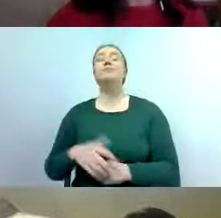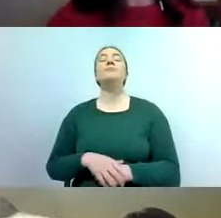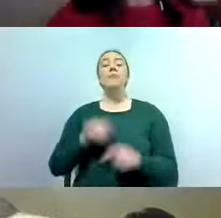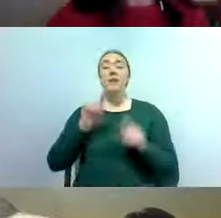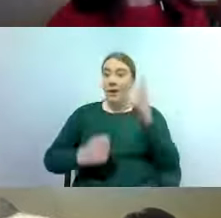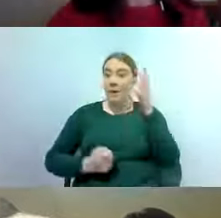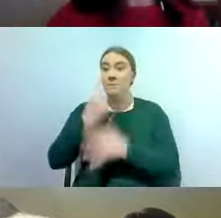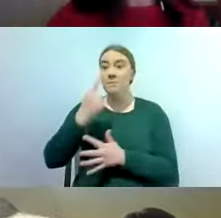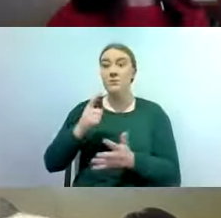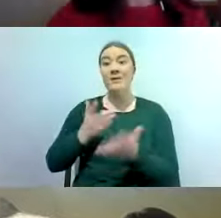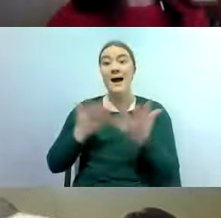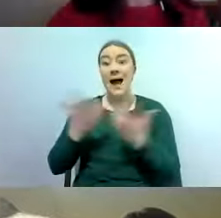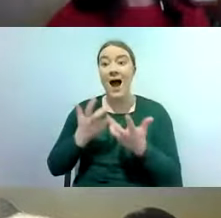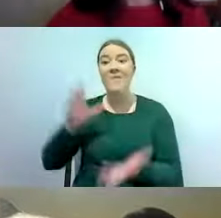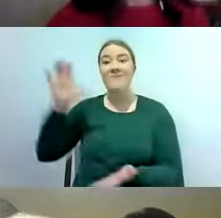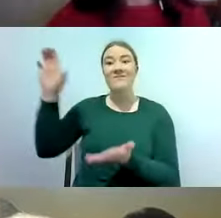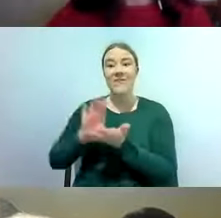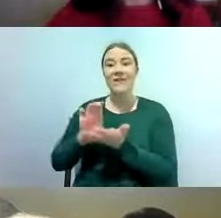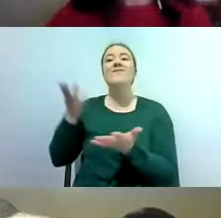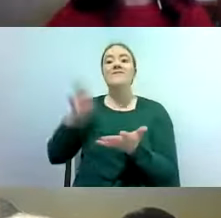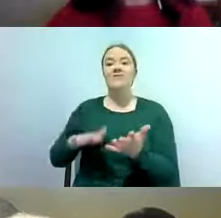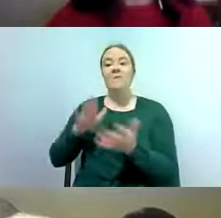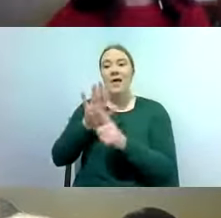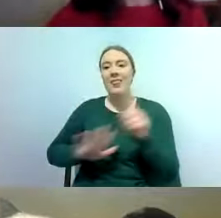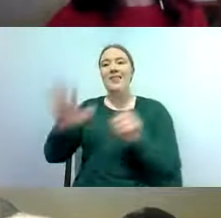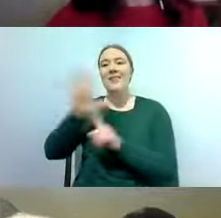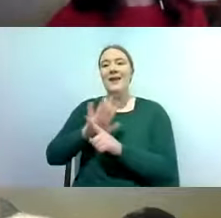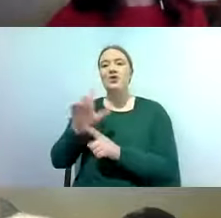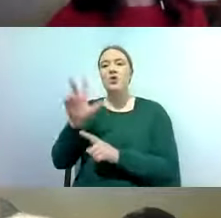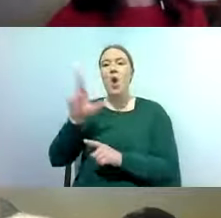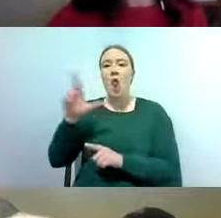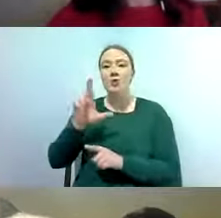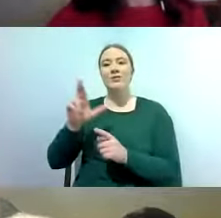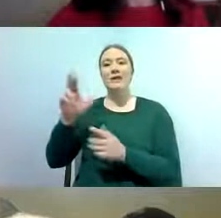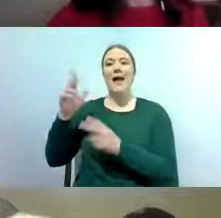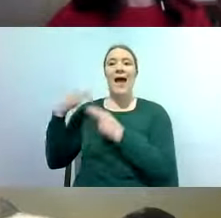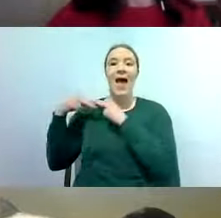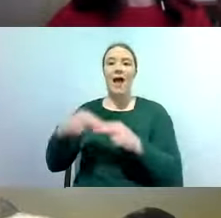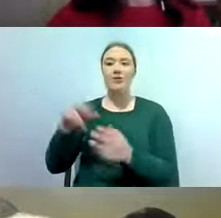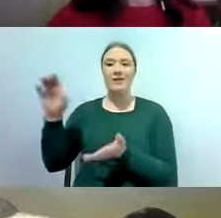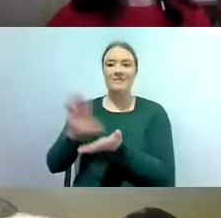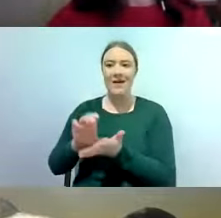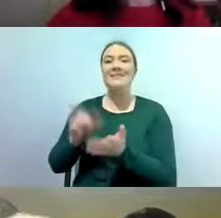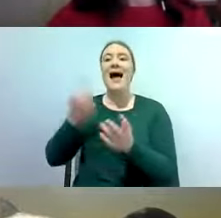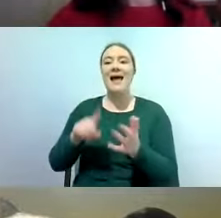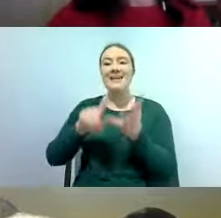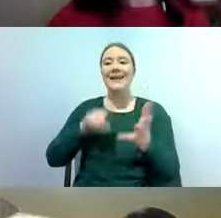through funding from the national lottery heritage fund and the eu life programme we're